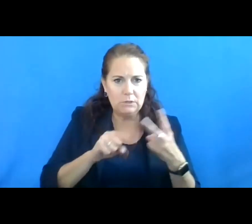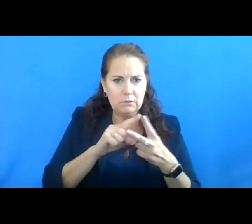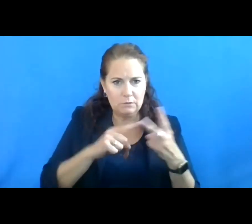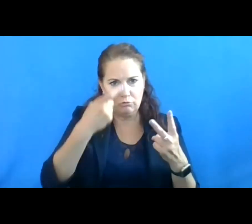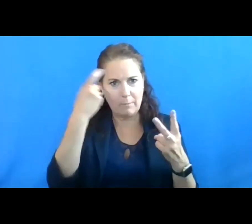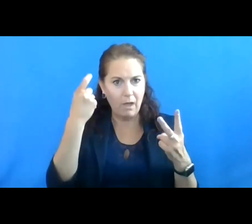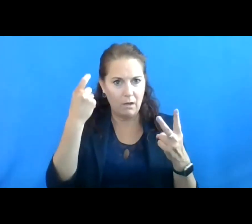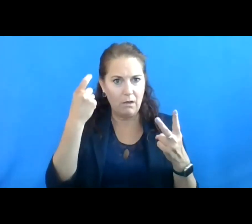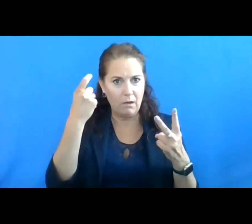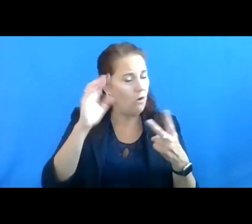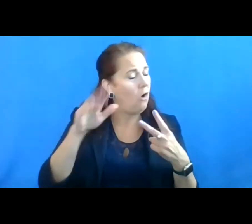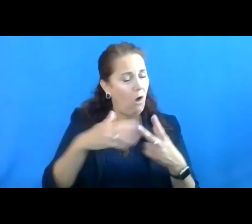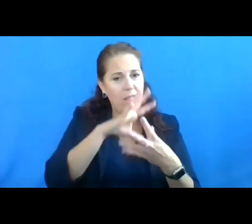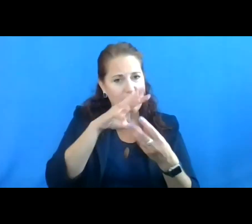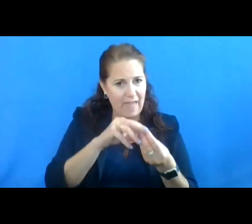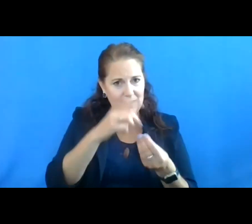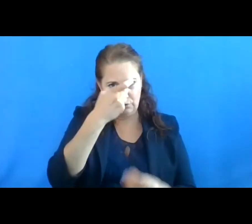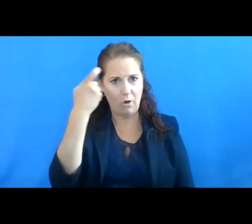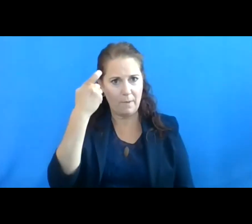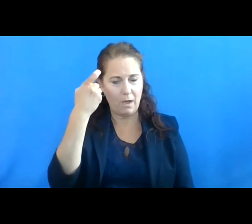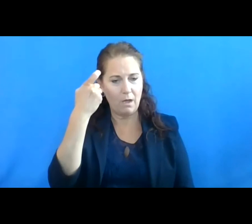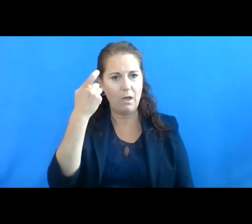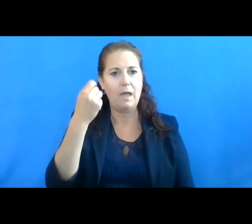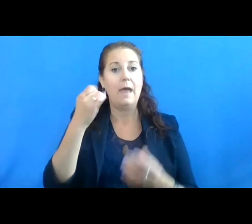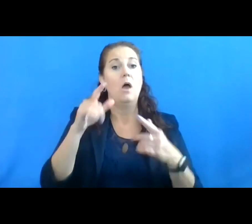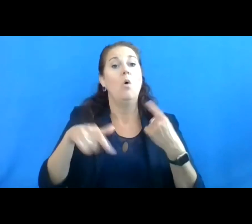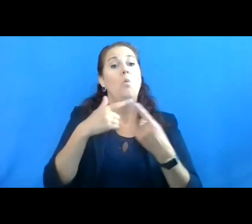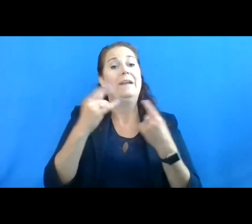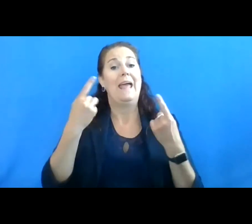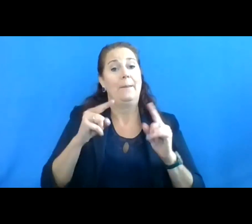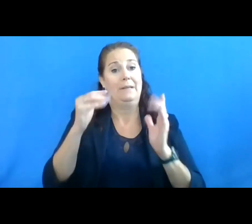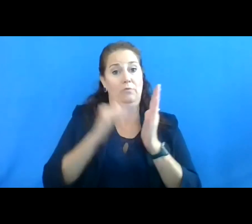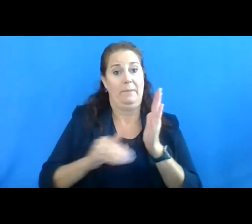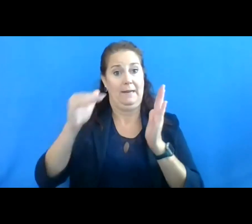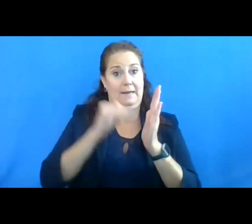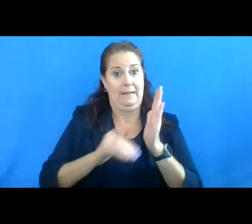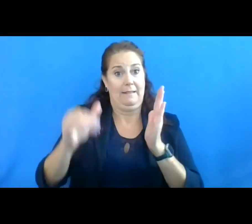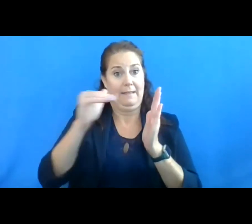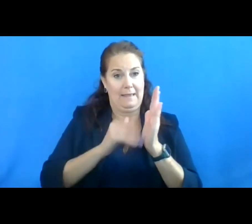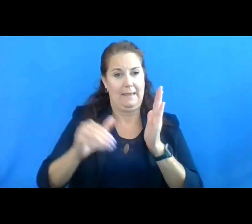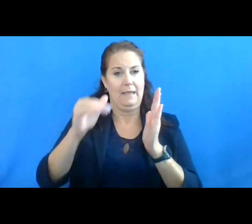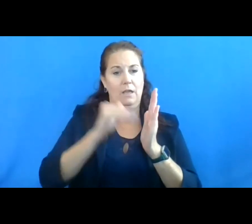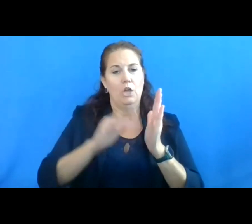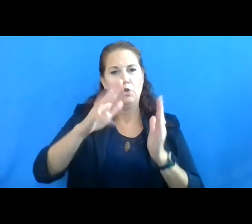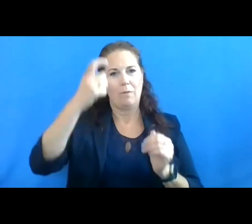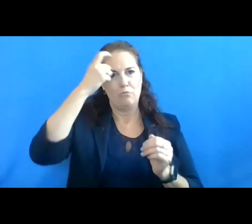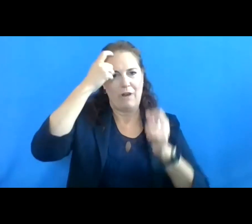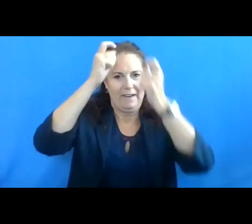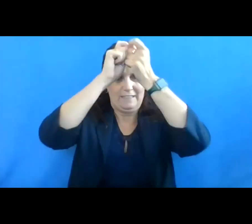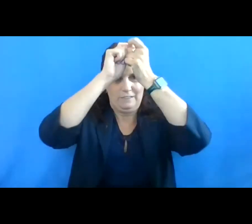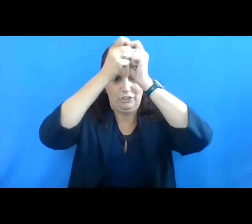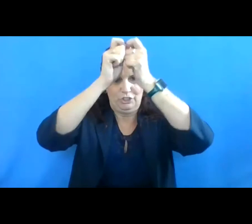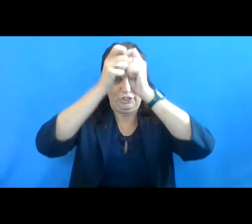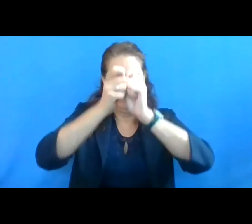All of that is trauma and when it happens repeatedly, then your brain changes, so he